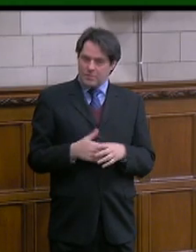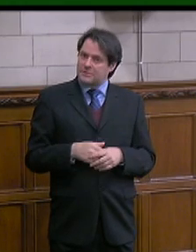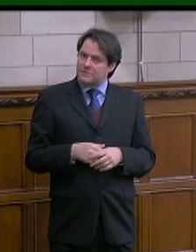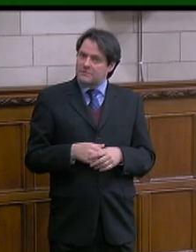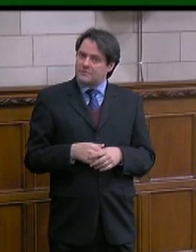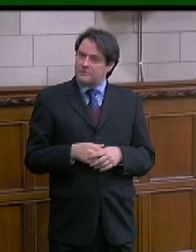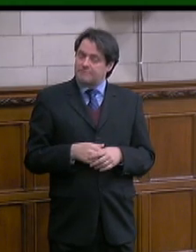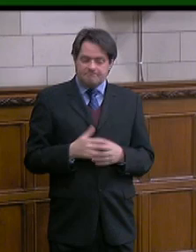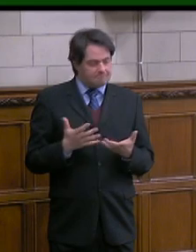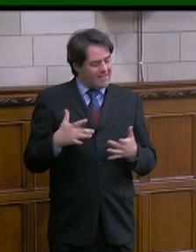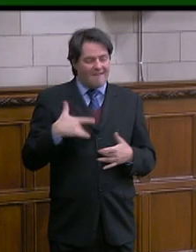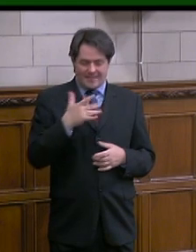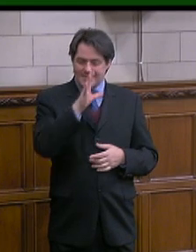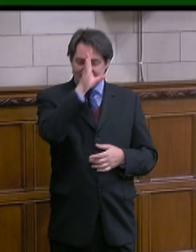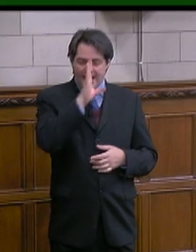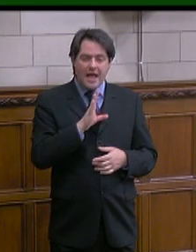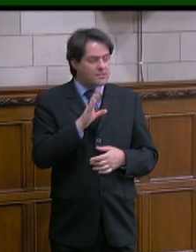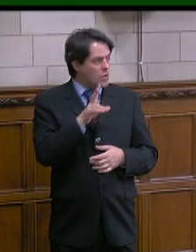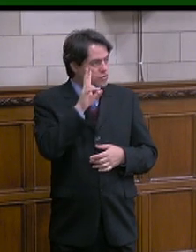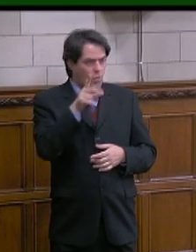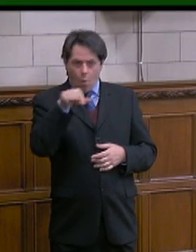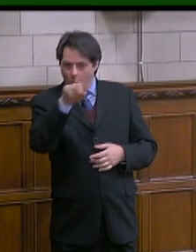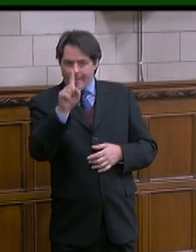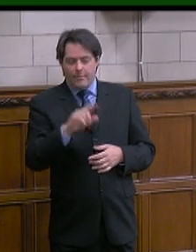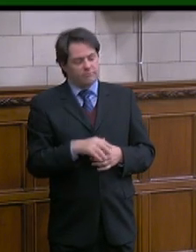I think it is very sad—I saw people in the Public Gallery shaking their heads—that